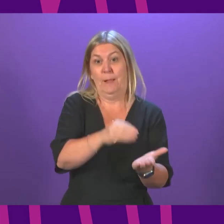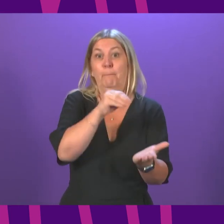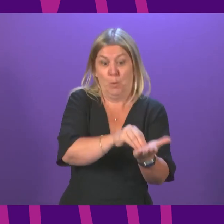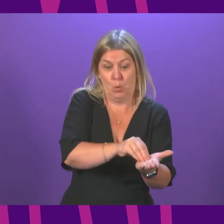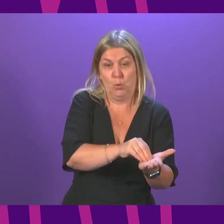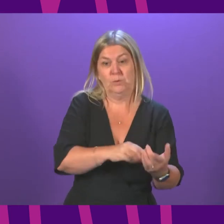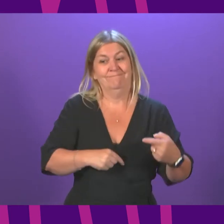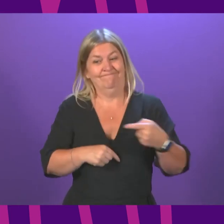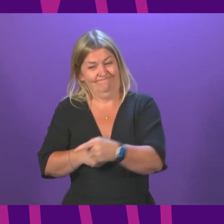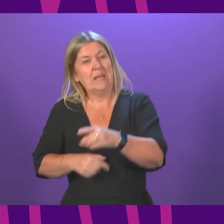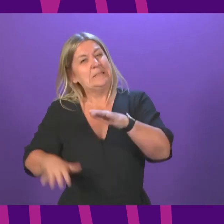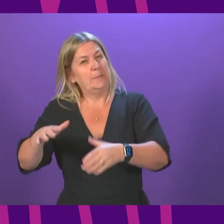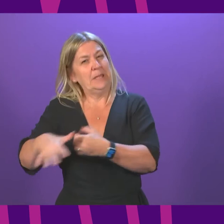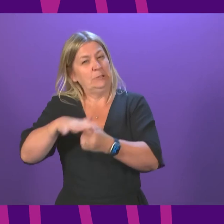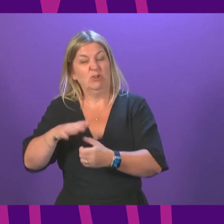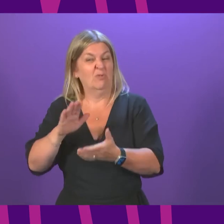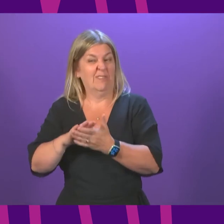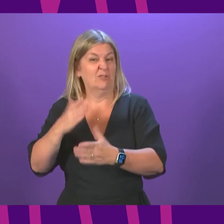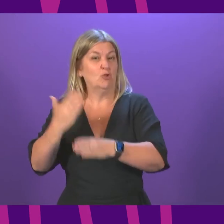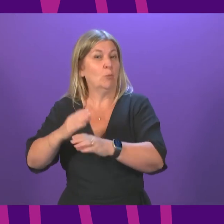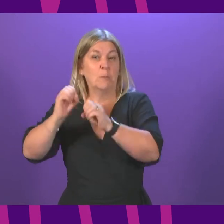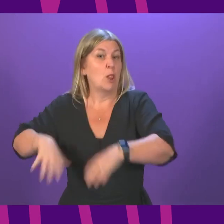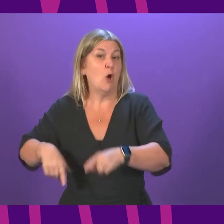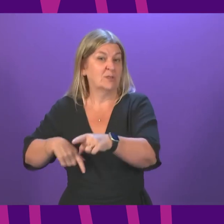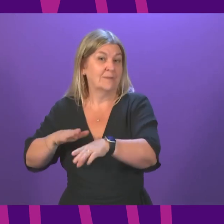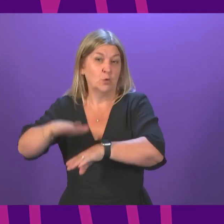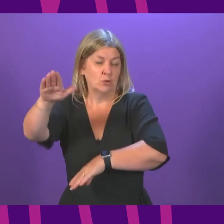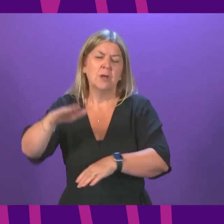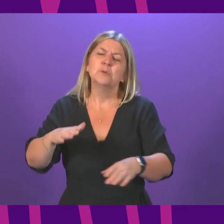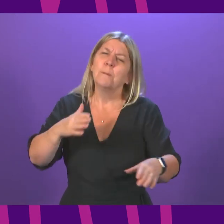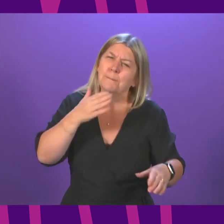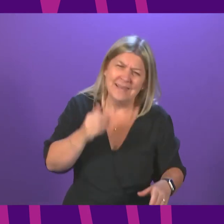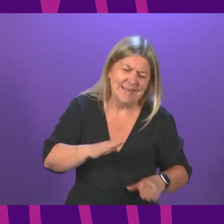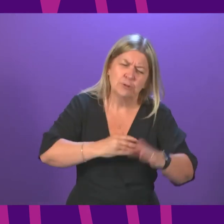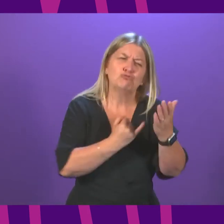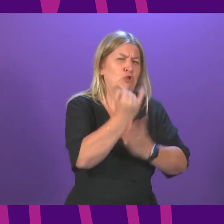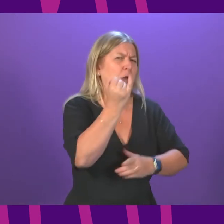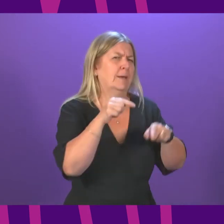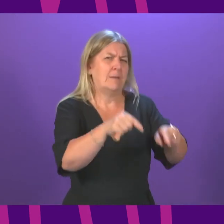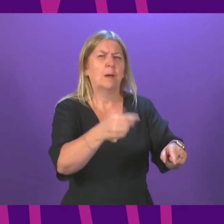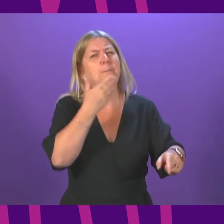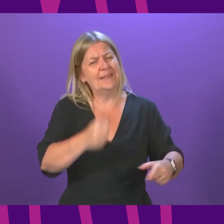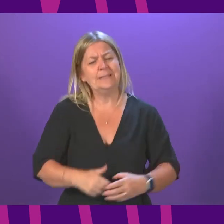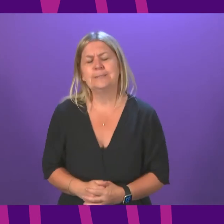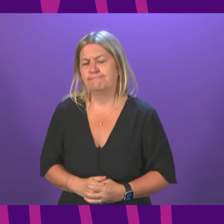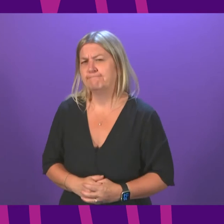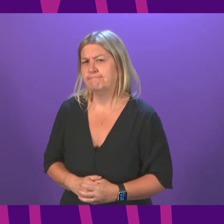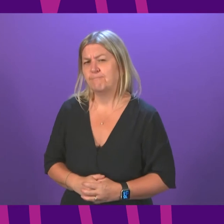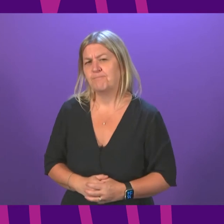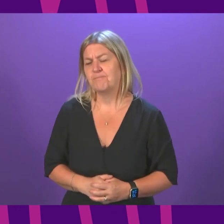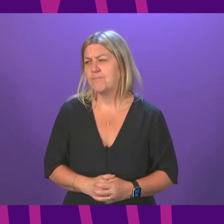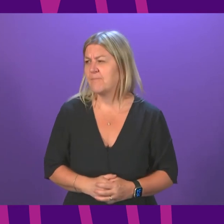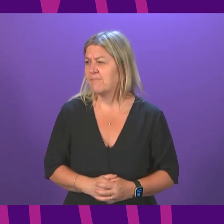would be lost. Therefore, I urge colleagues to reject amendment 11.